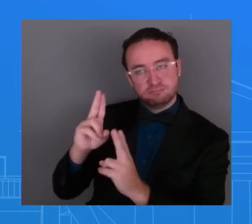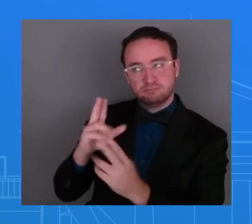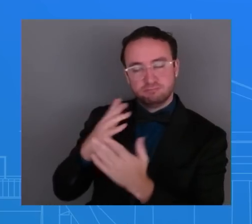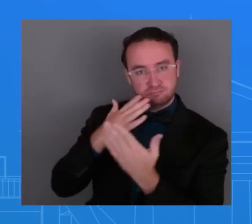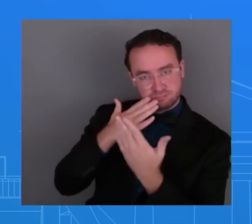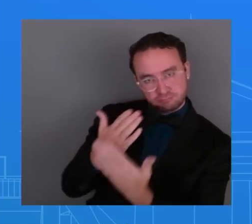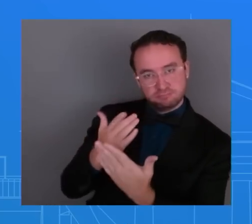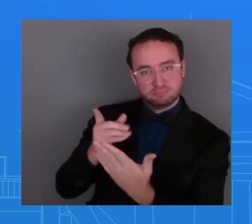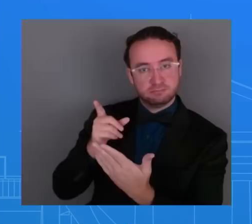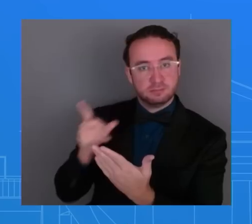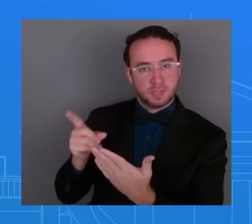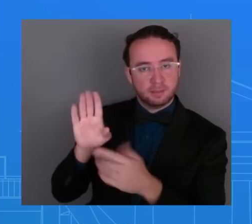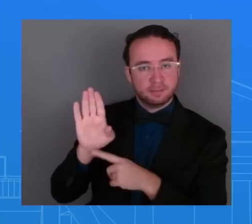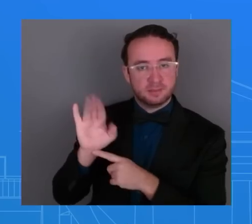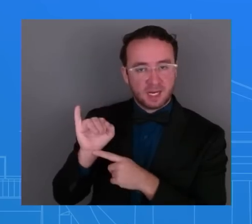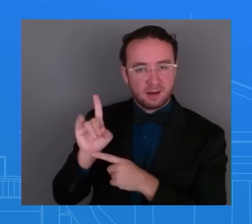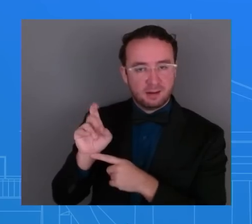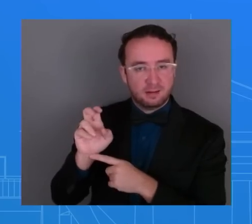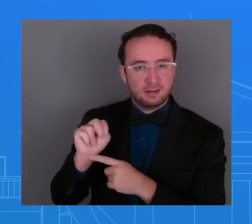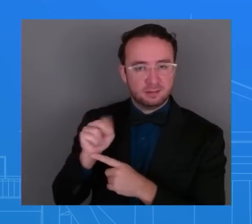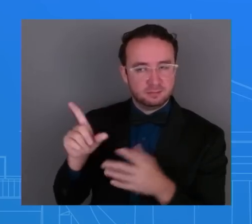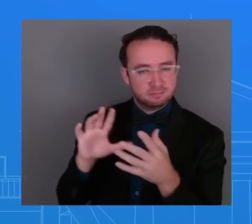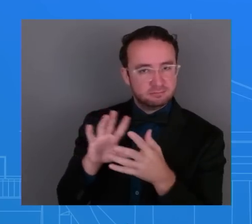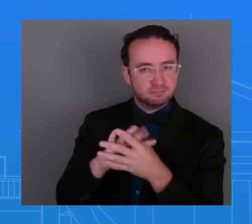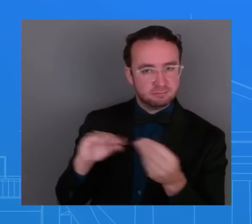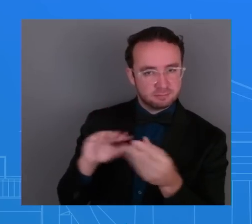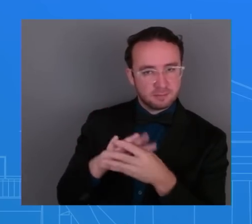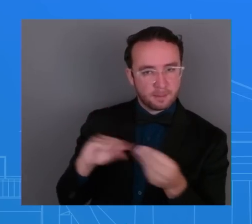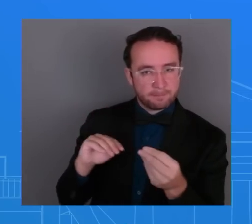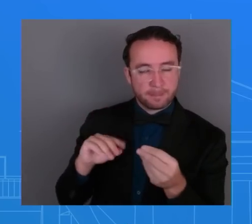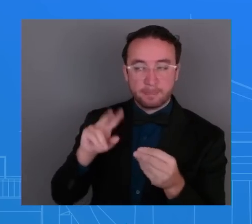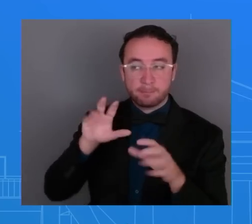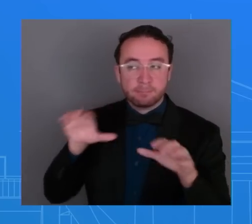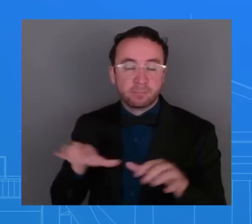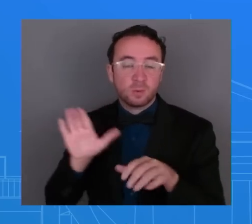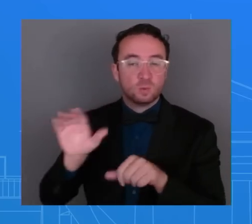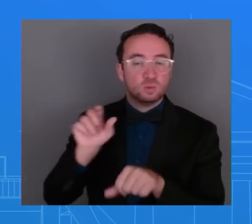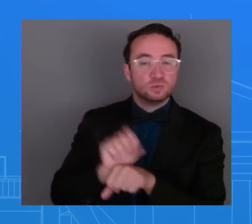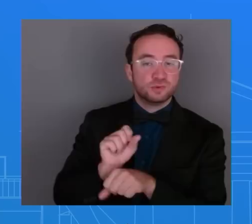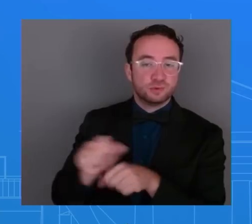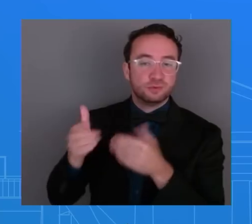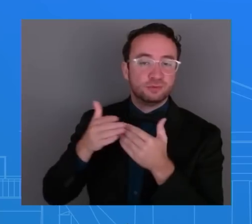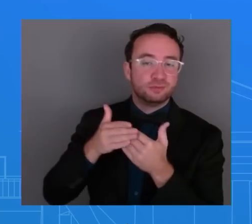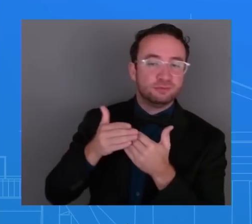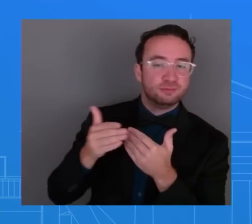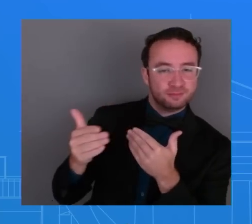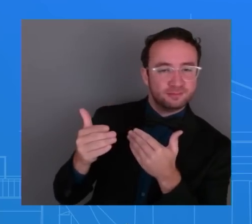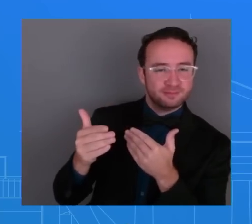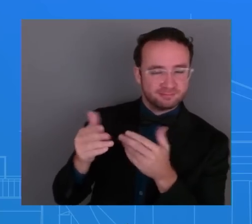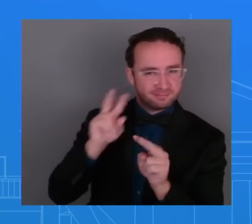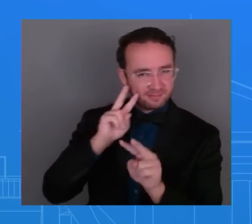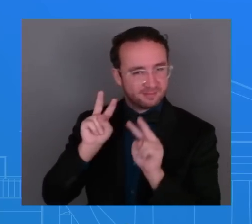and how he sees his decision certainly is in the Oval Office address that he made. And I think it's telling. I think it --